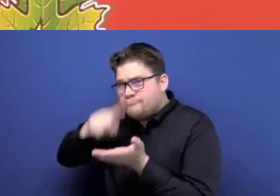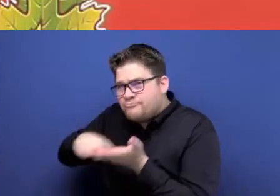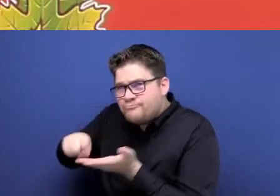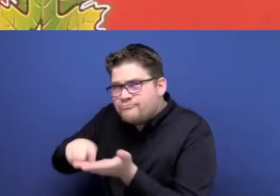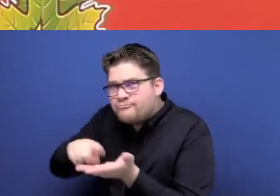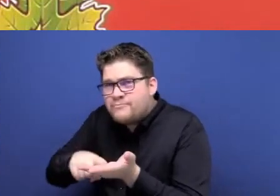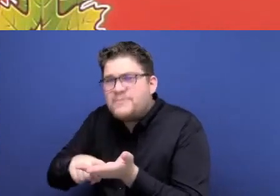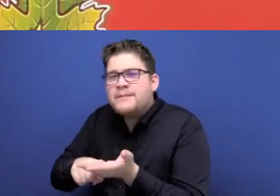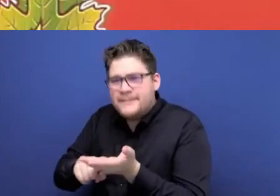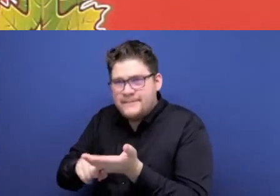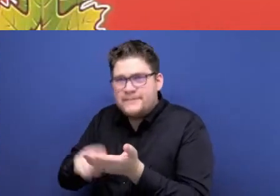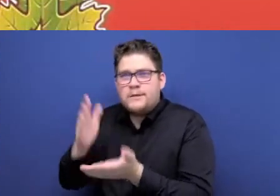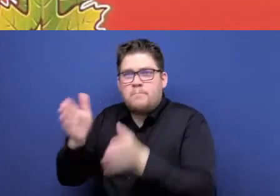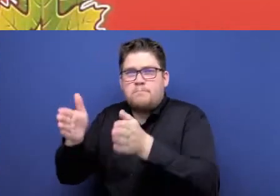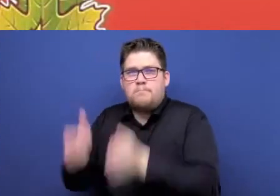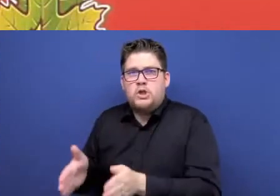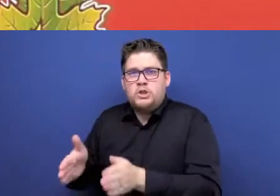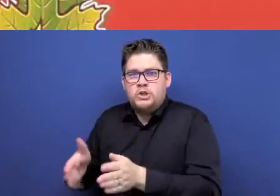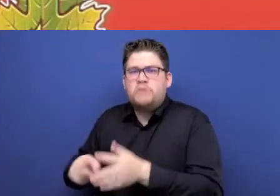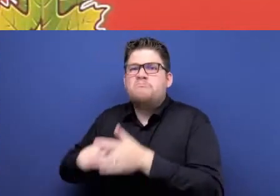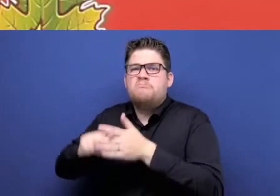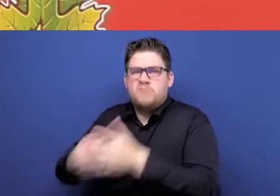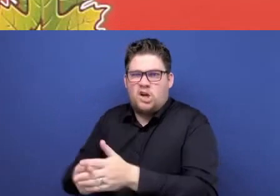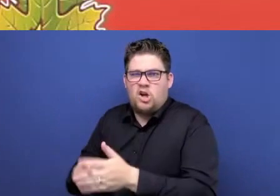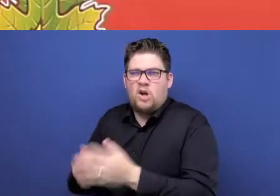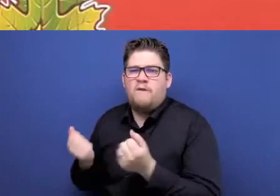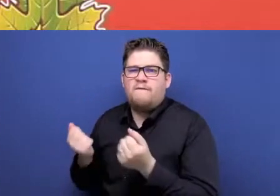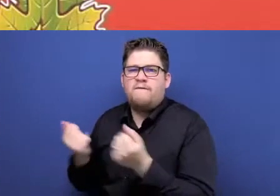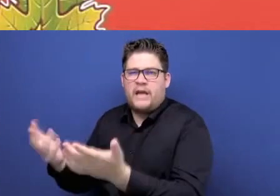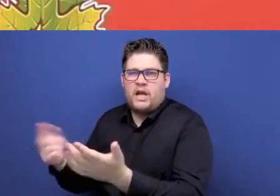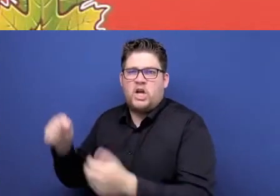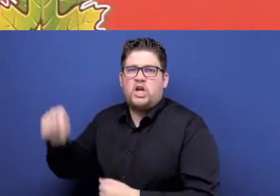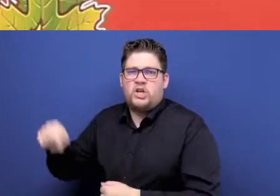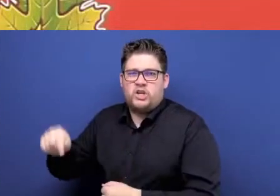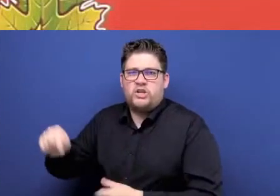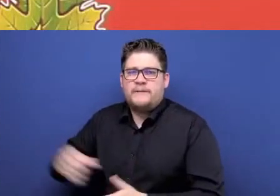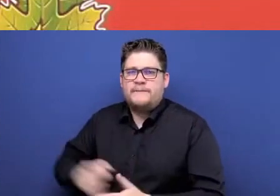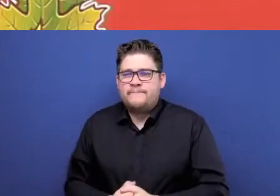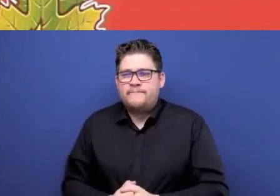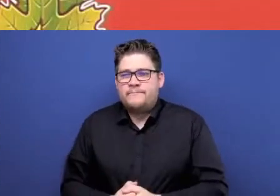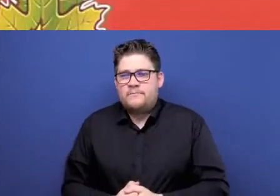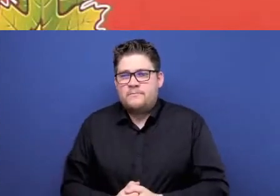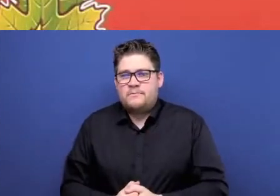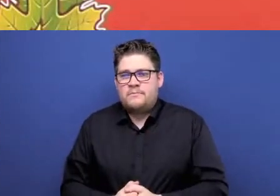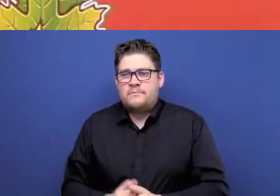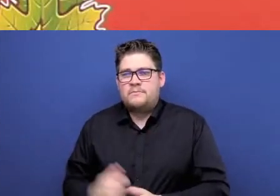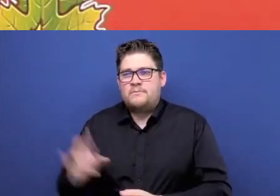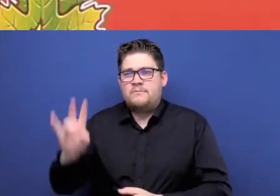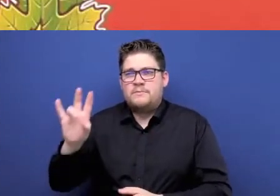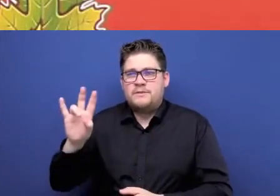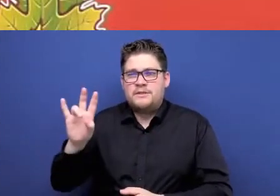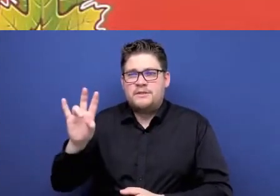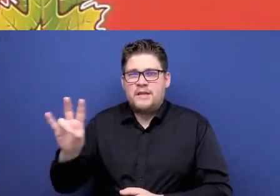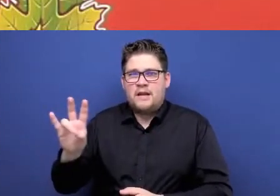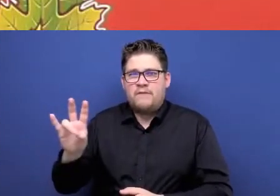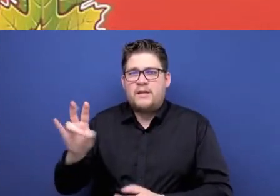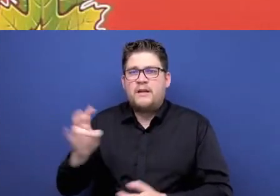caused. It looks like about a total of seven blazes that were set and, thankfully have been